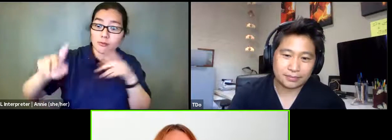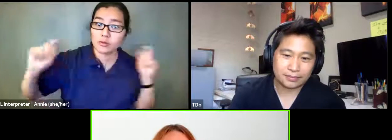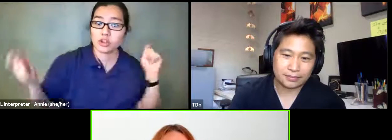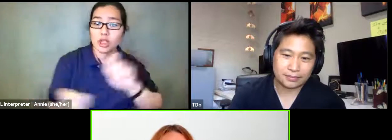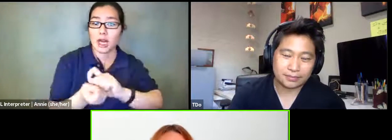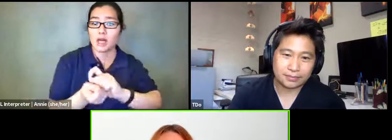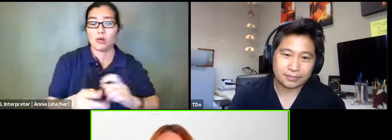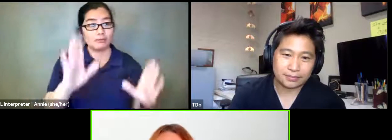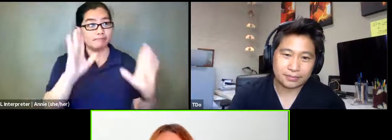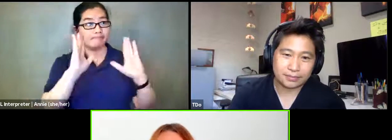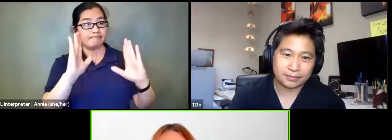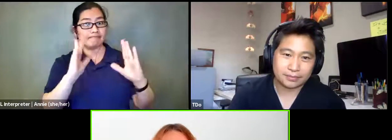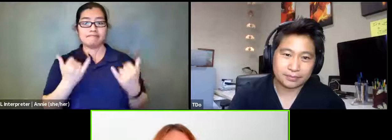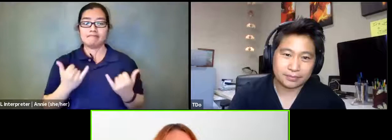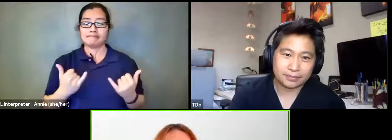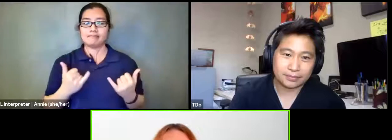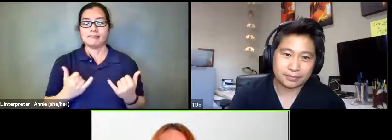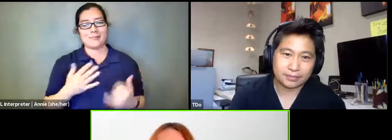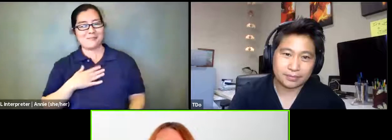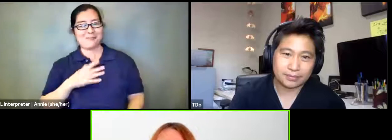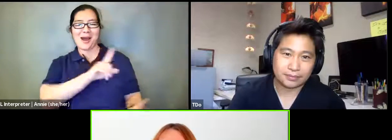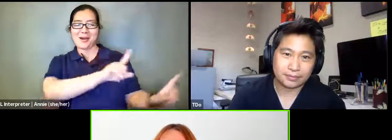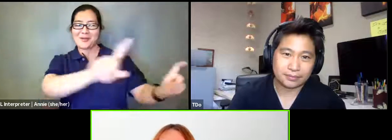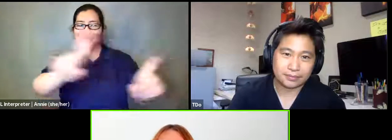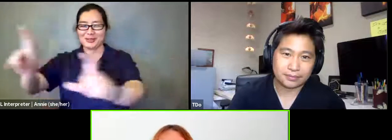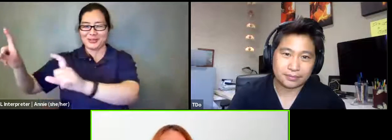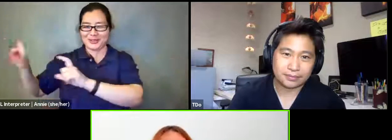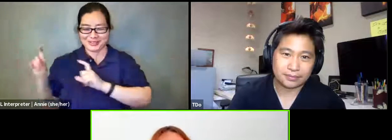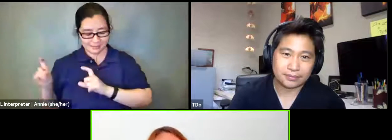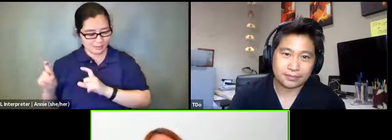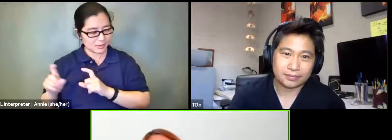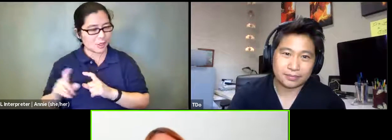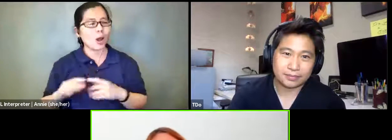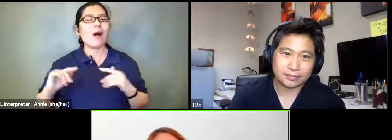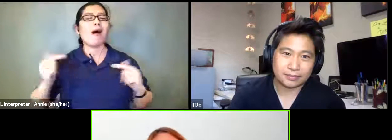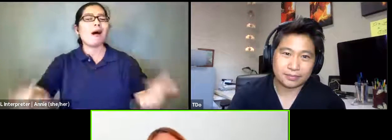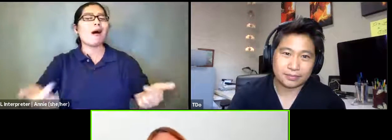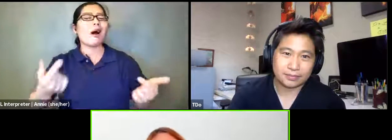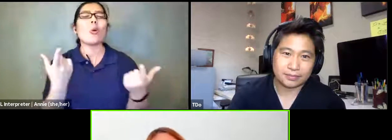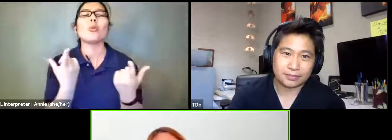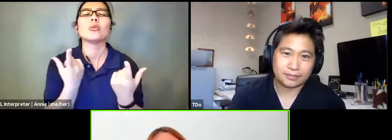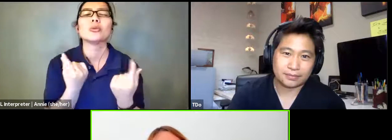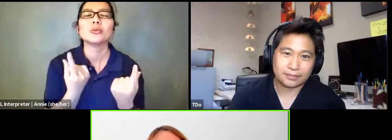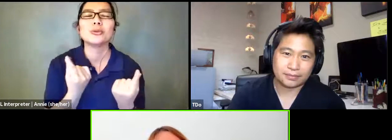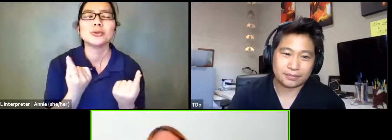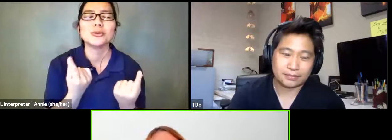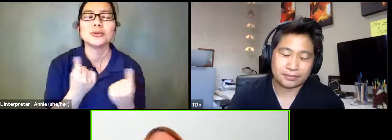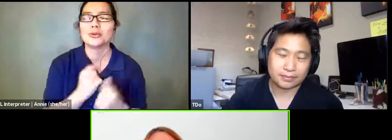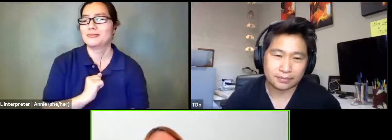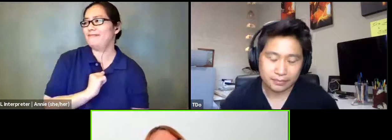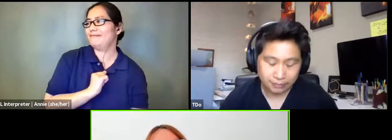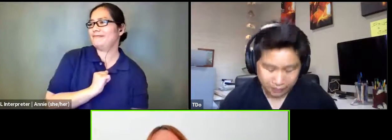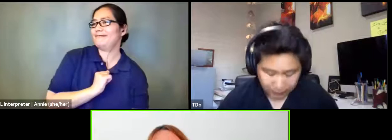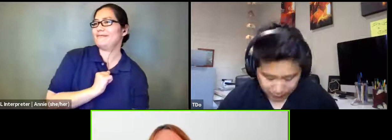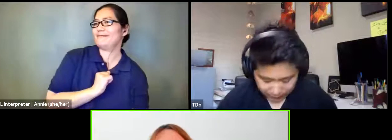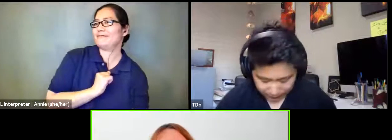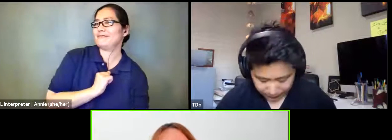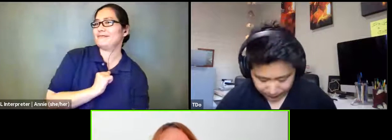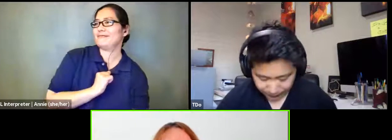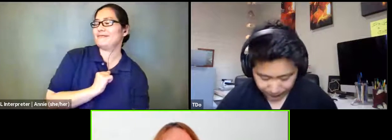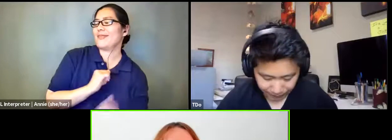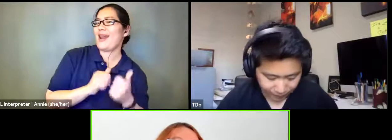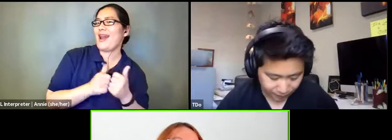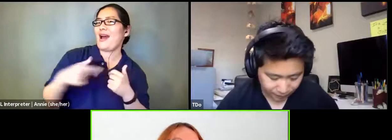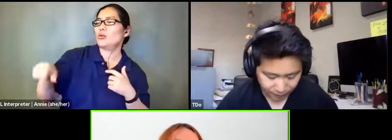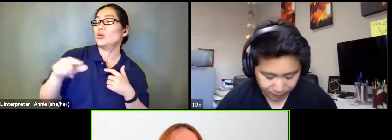My question to you today is what will you do? How will you take a moment as an ally to share